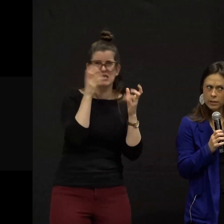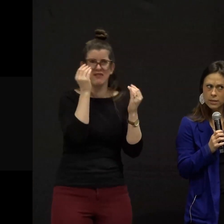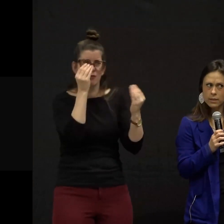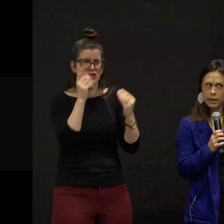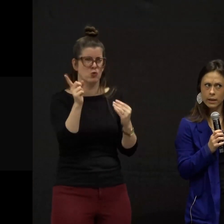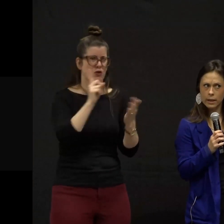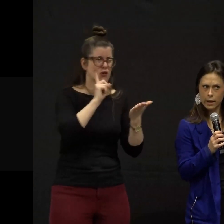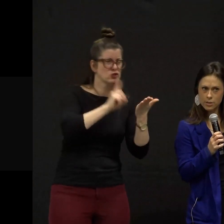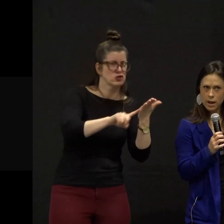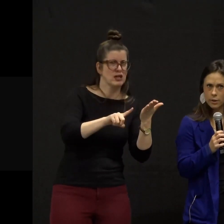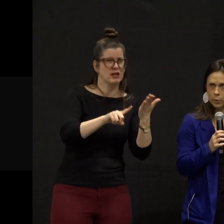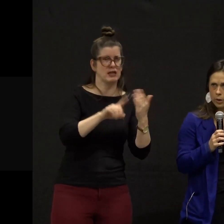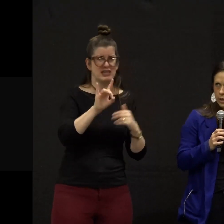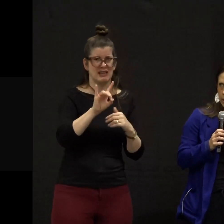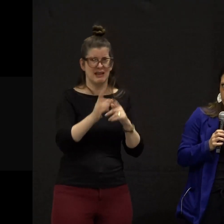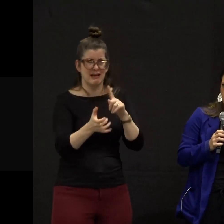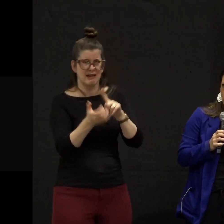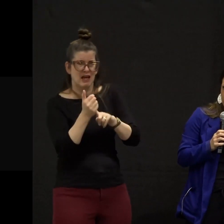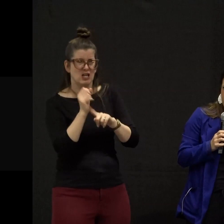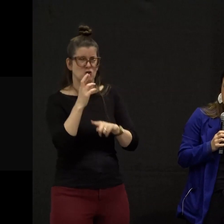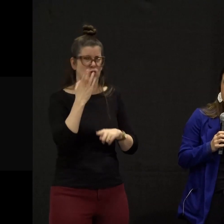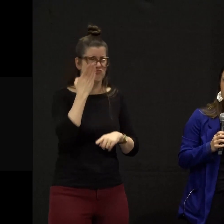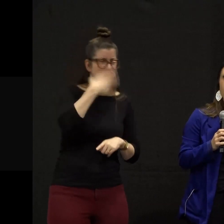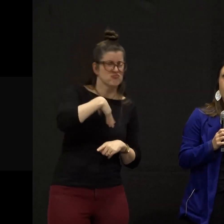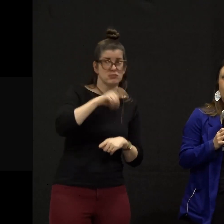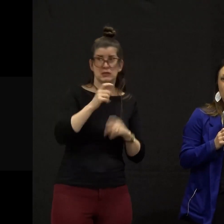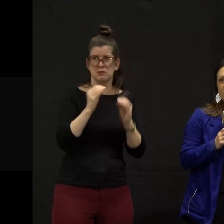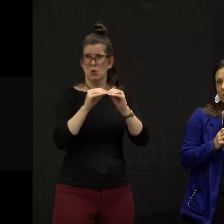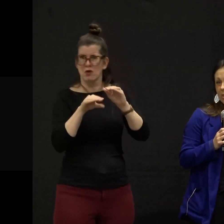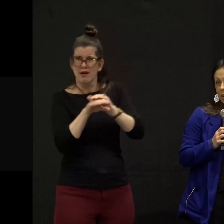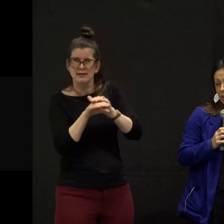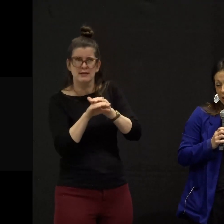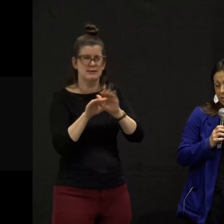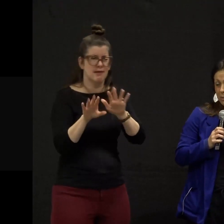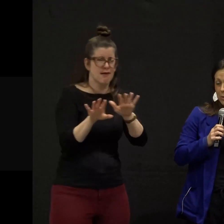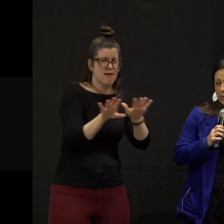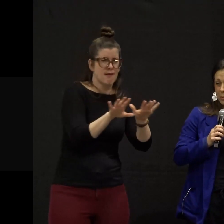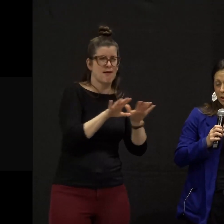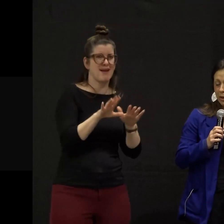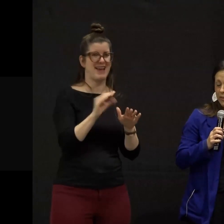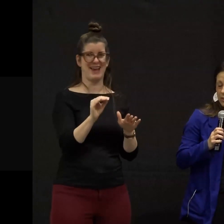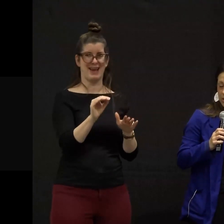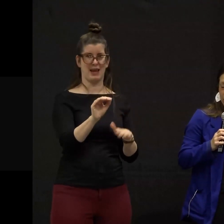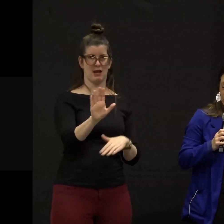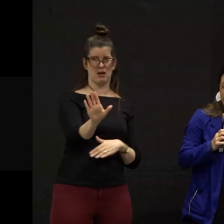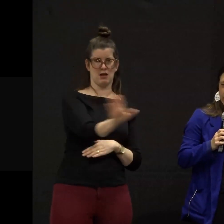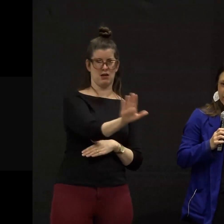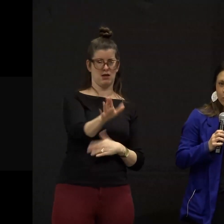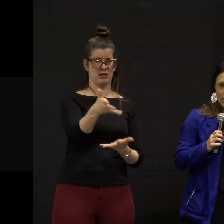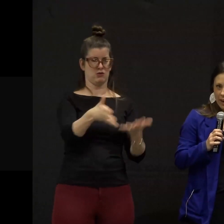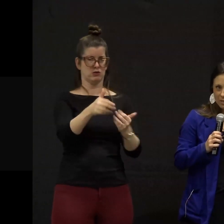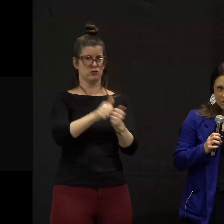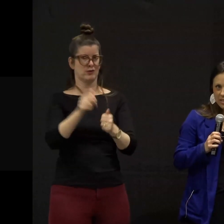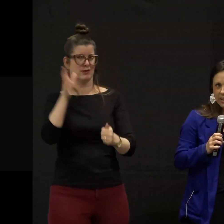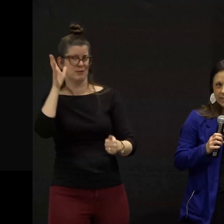did they catch that or where they need more access. Also the interactions between the parent and the child and what that looks like.